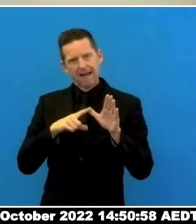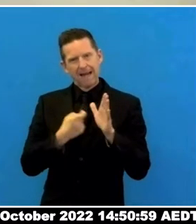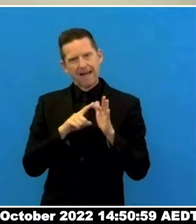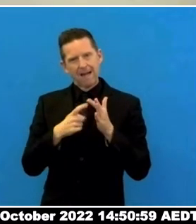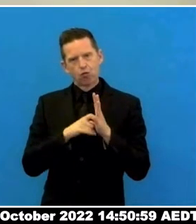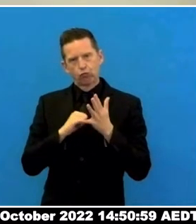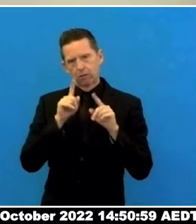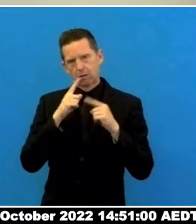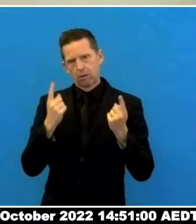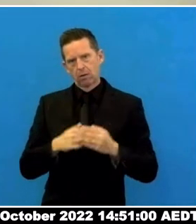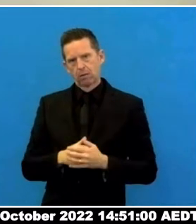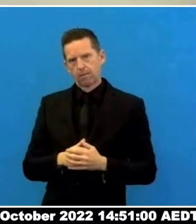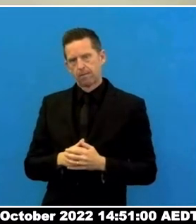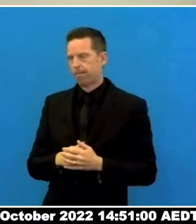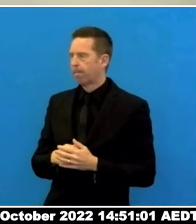Ms Eastman, does that conclude this part of the evidence?